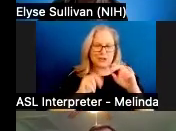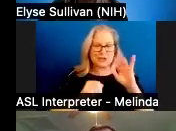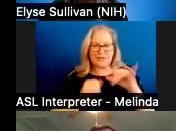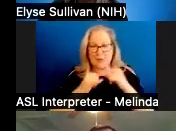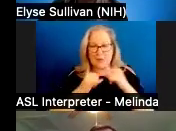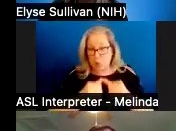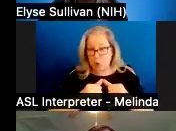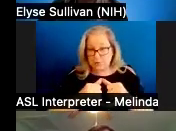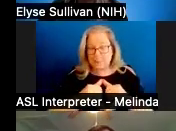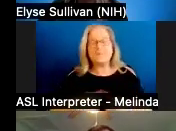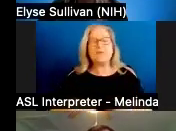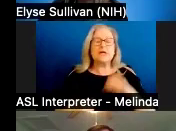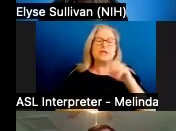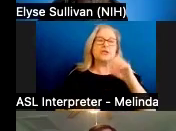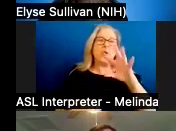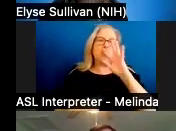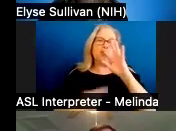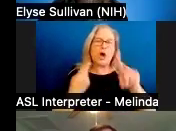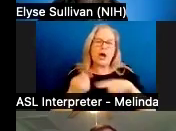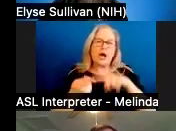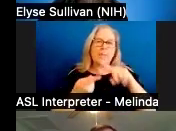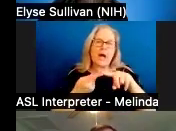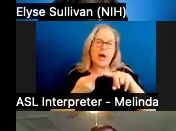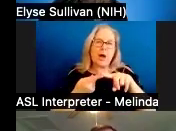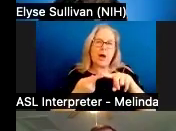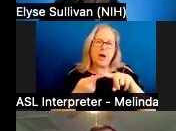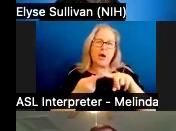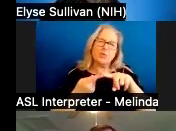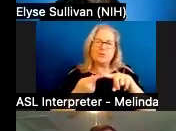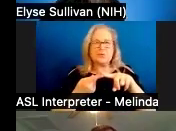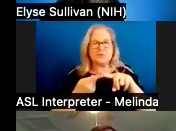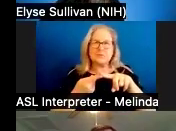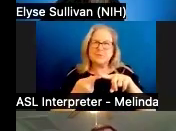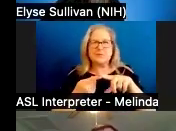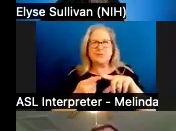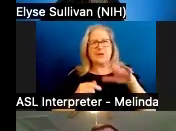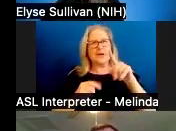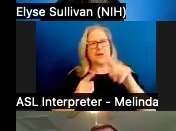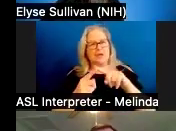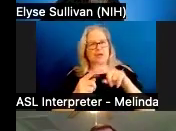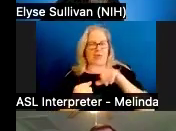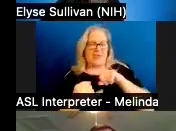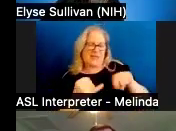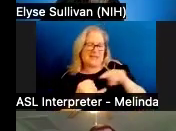So getting into really the thick of it and towards the tail end of that preaward process.